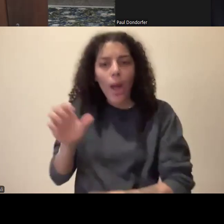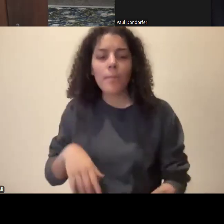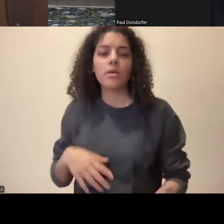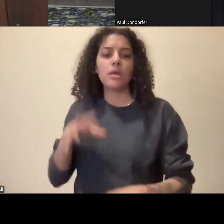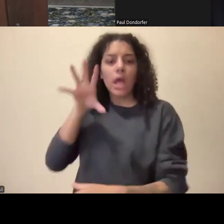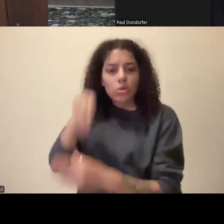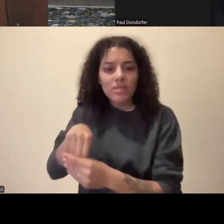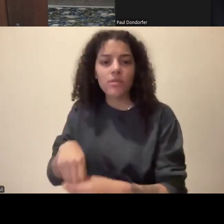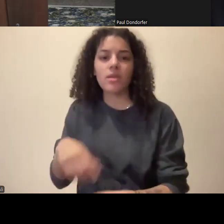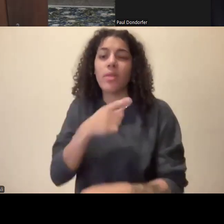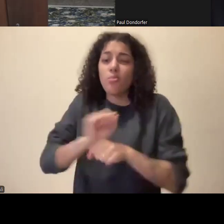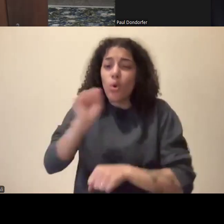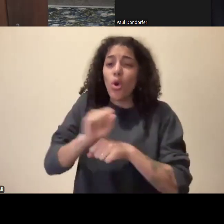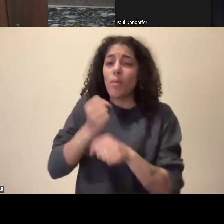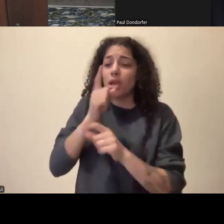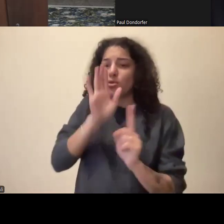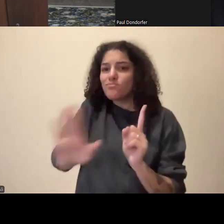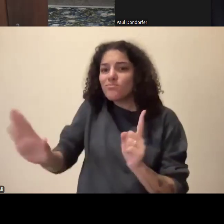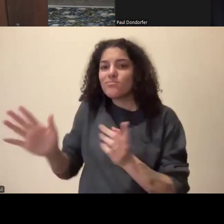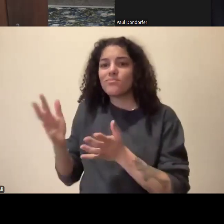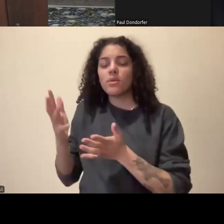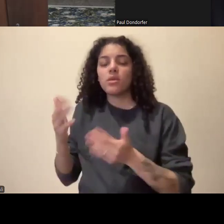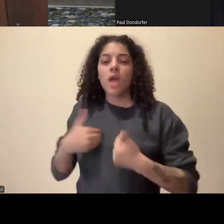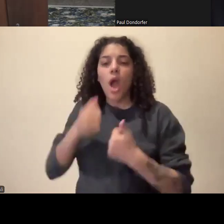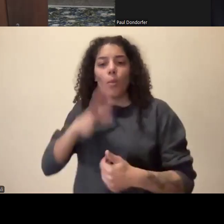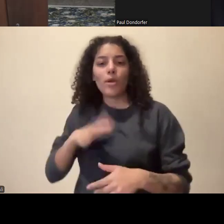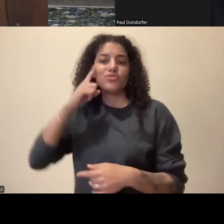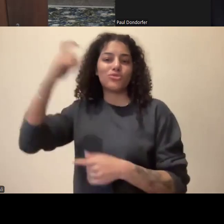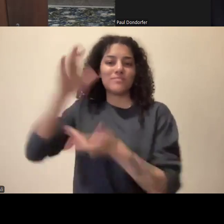dreams come true for so many deserving young ladies And whereas The Fairy Godmothers of